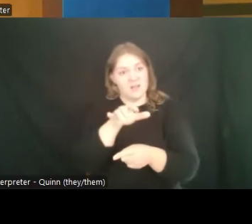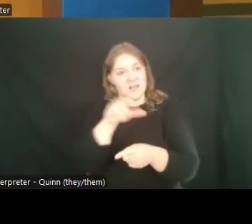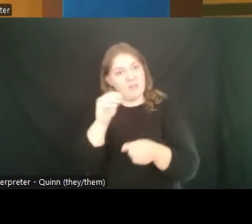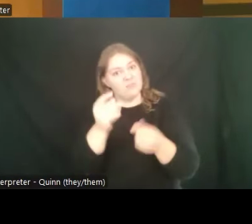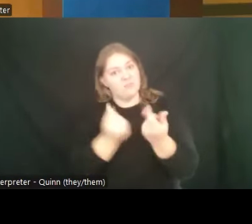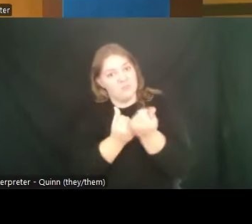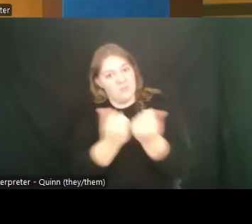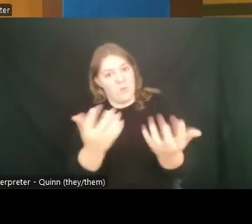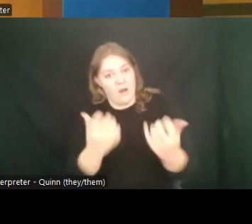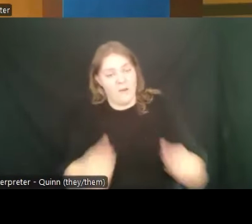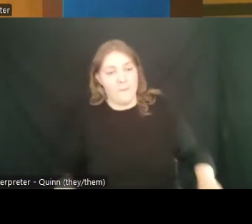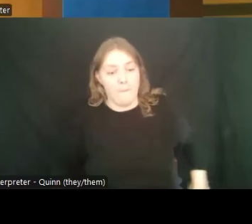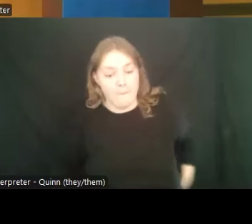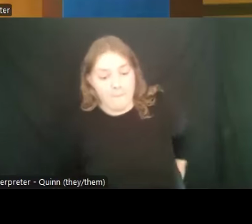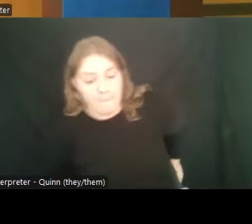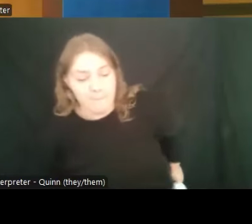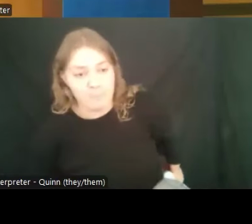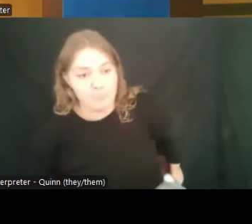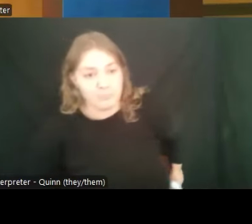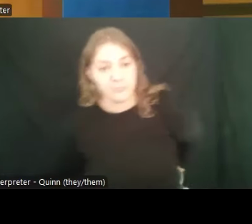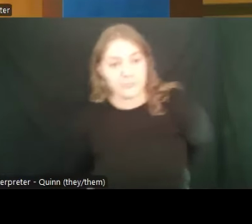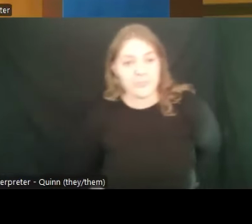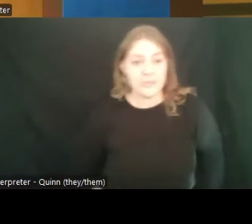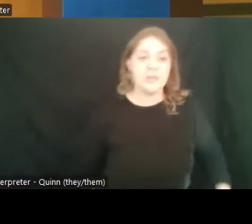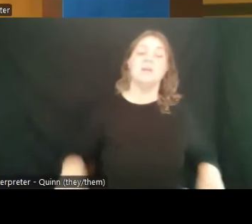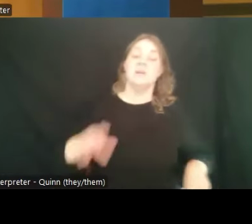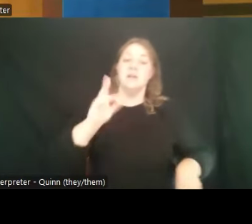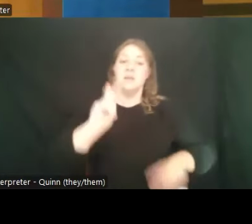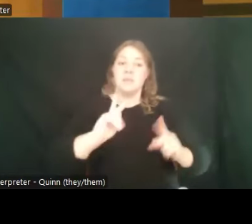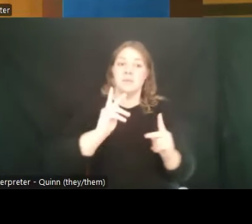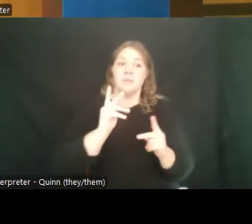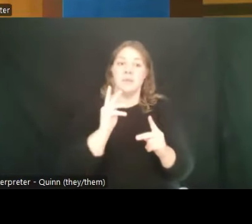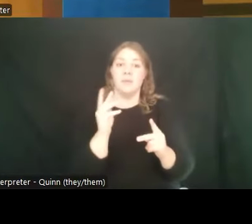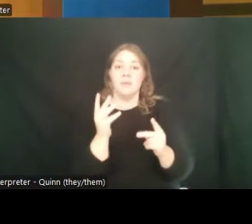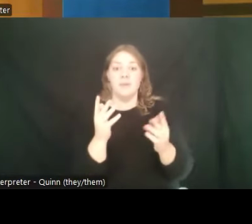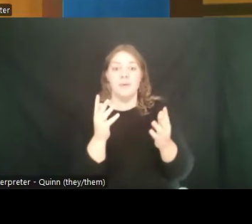we want um people to understand that they feel comfortable expressing themselves so the racial